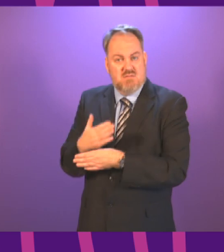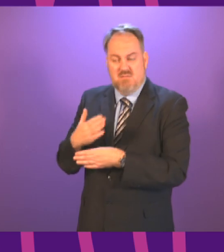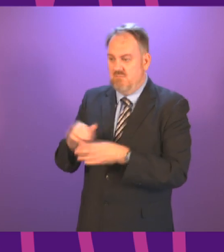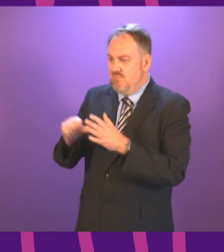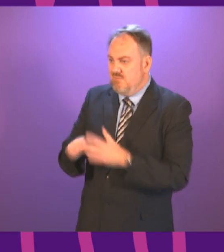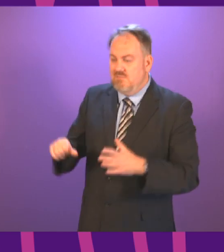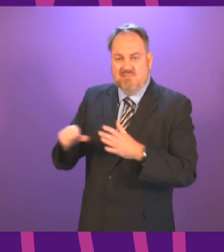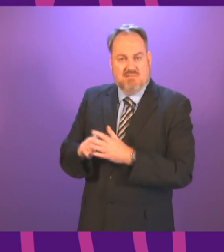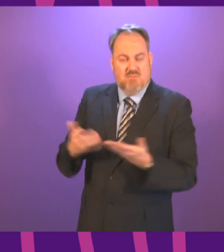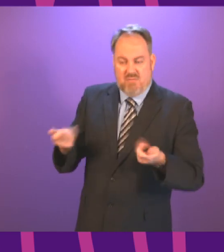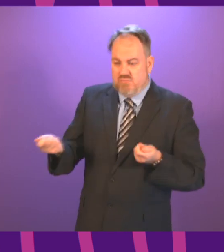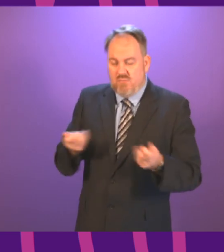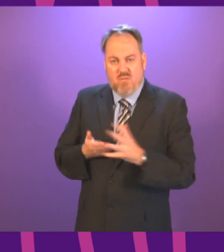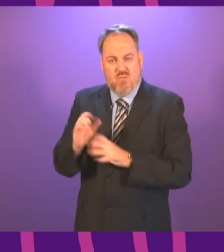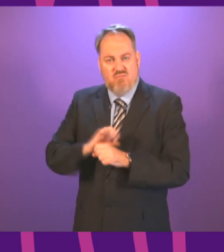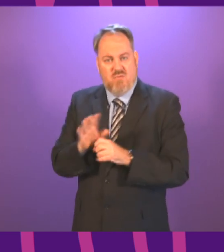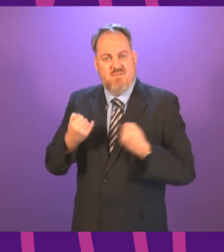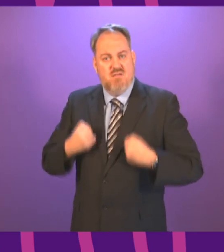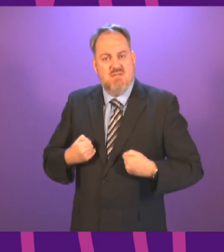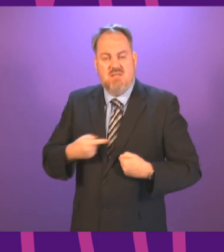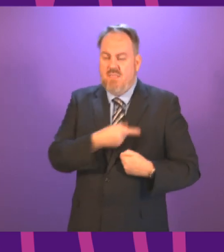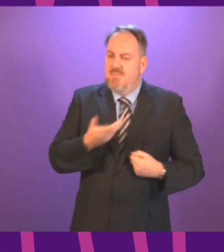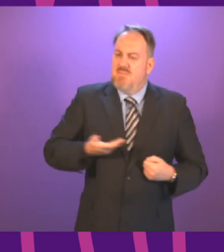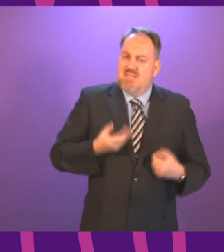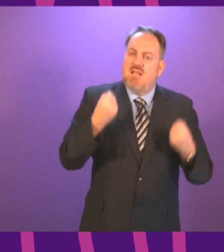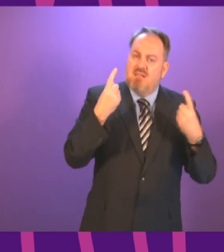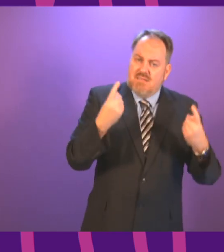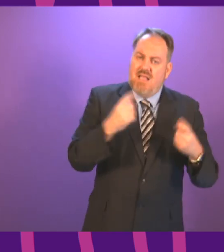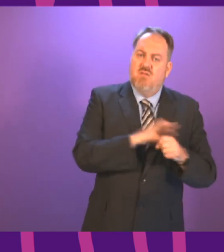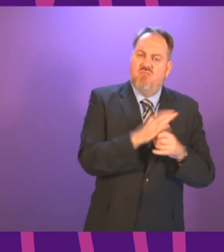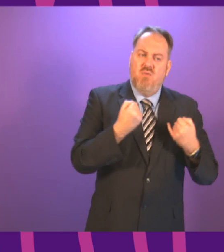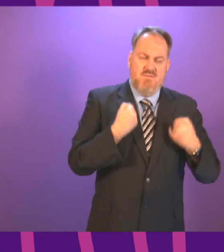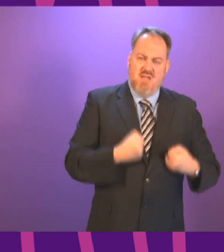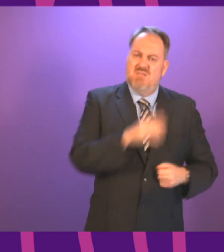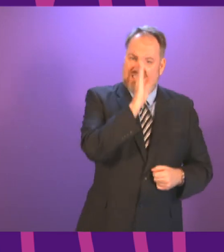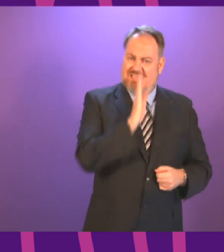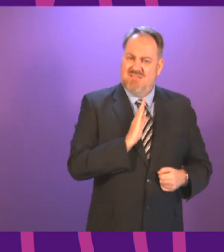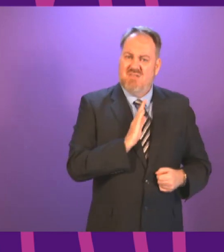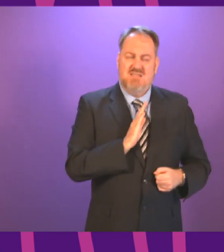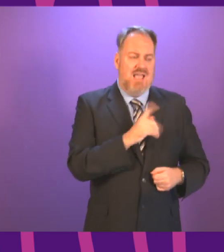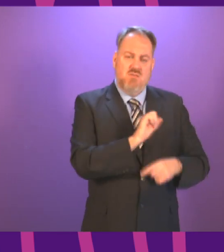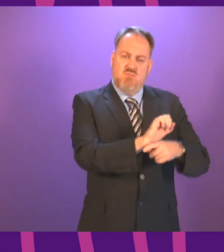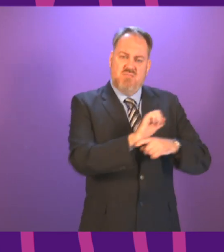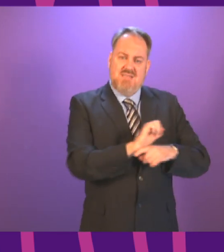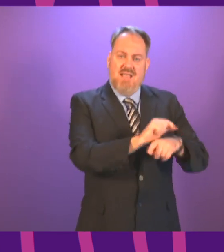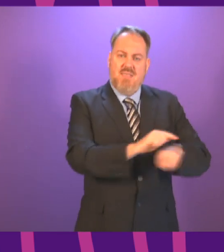economically. The members of that group accept, like everyone does, that the need to protect the national health service is at the forefront of decision making, and I know that they want